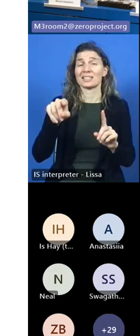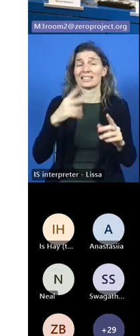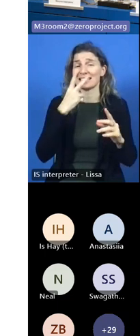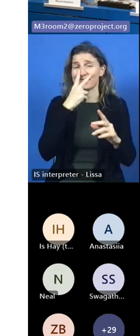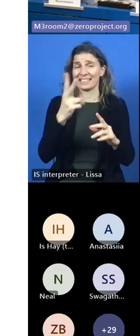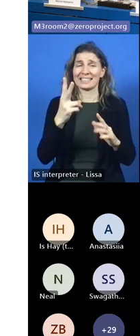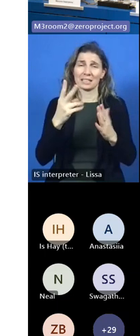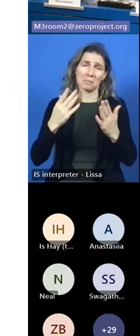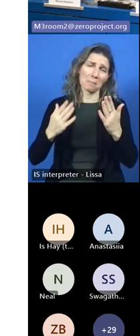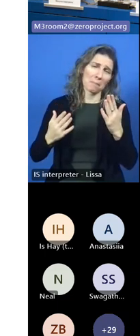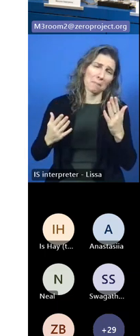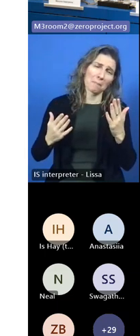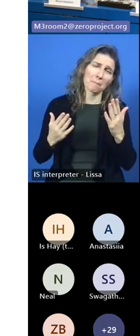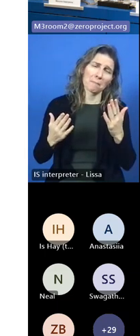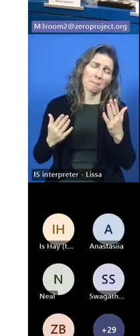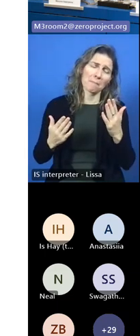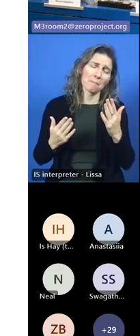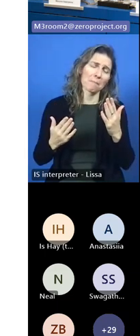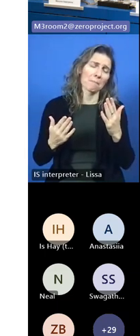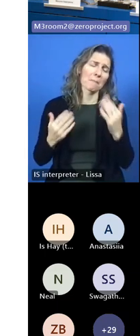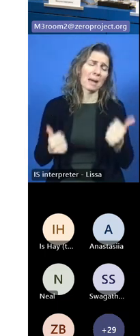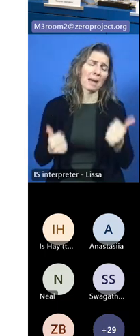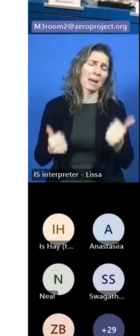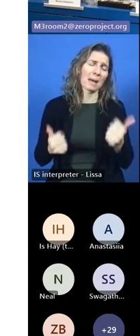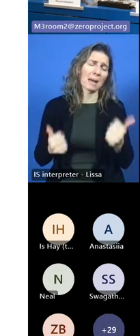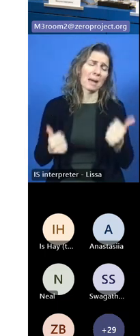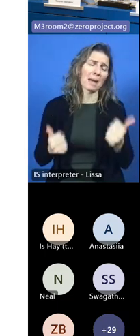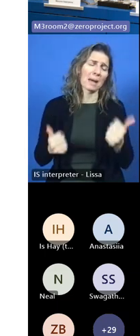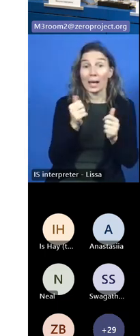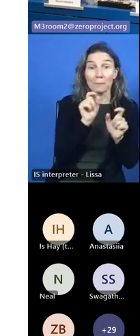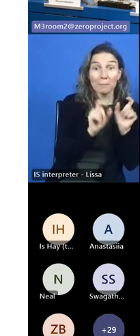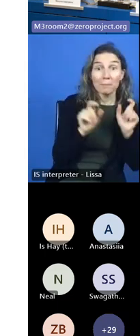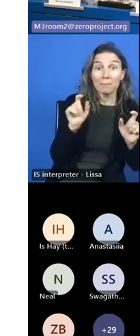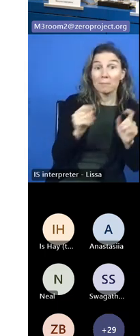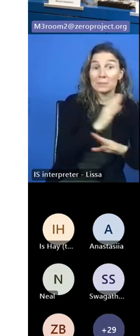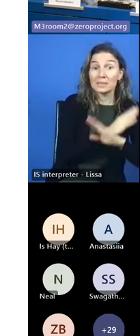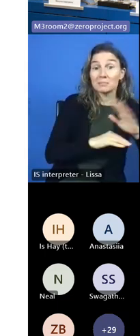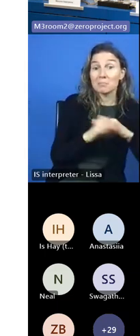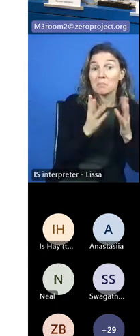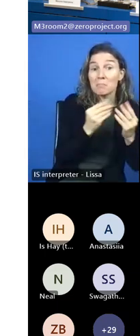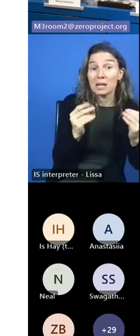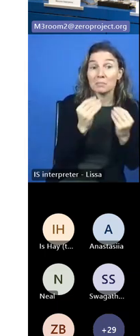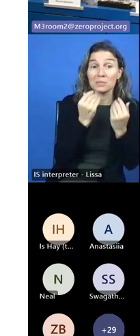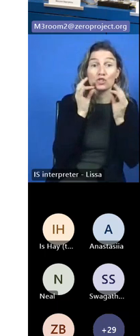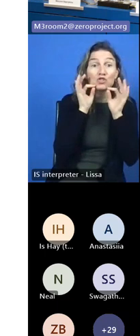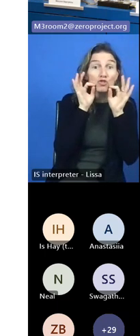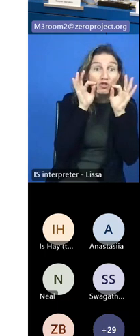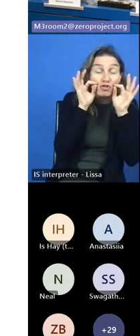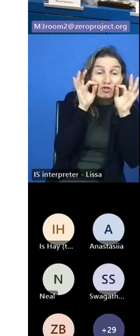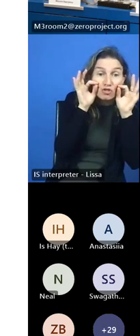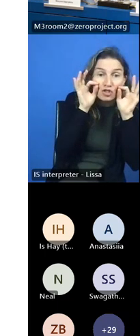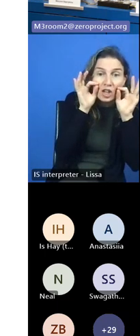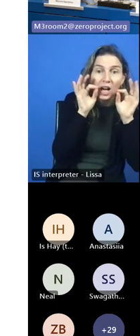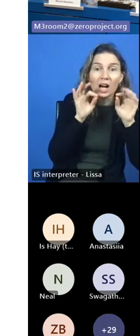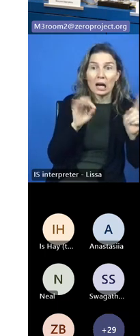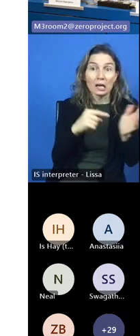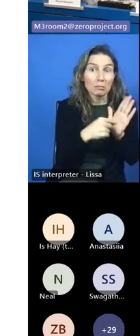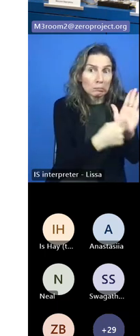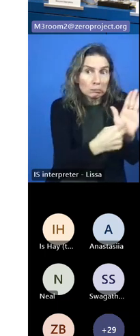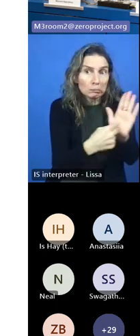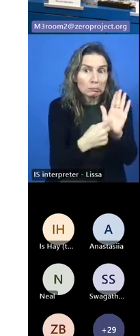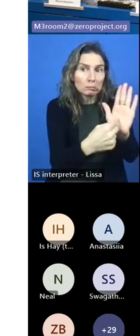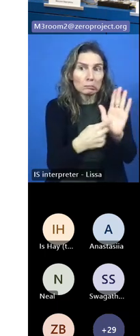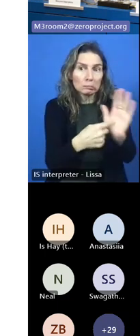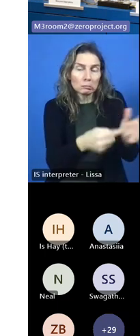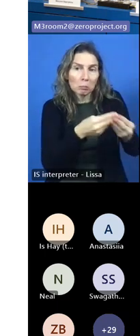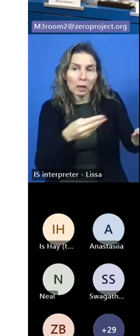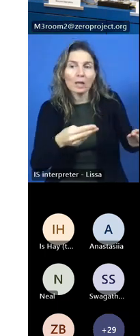are quite shy, even to show their projects, this is why we work with them online. Number four,